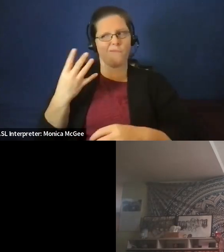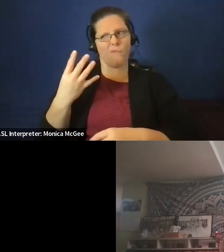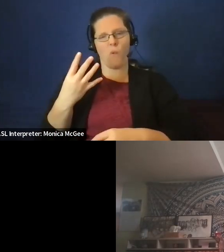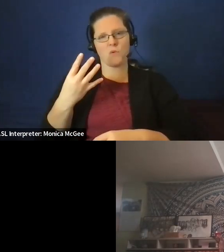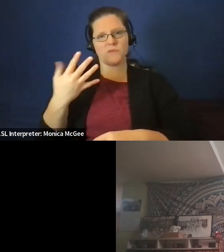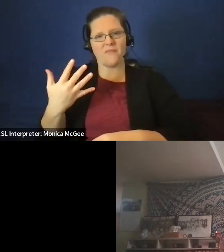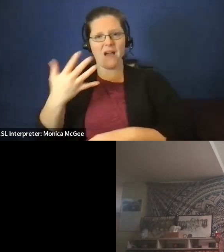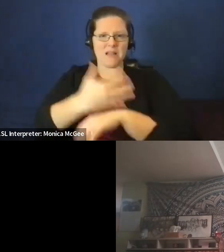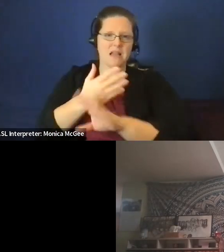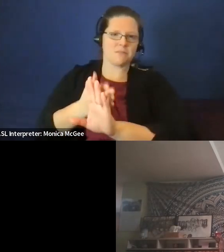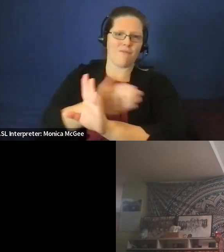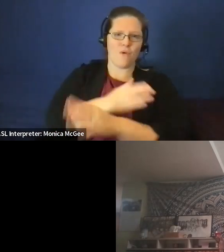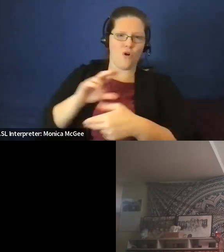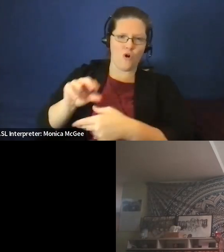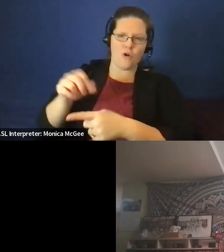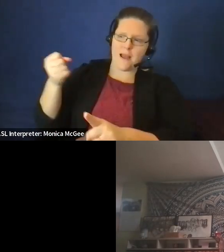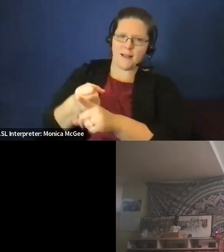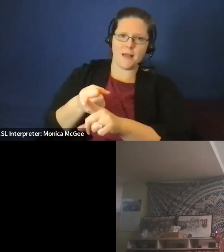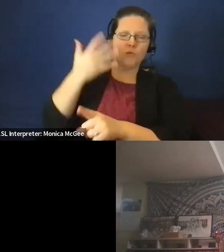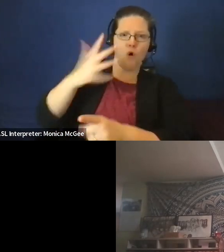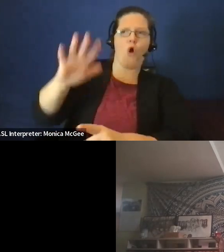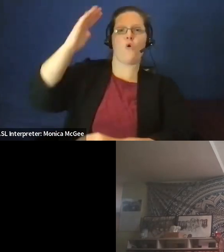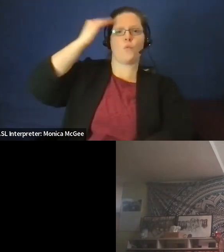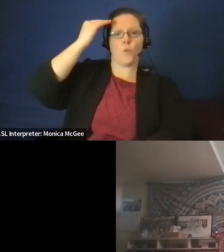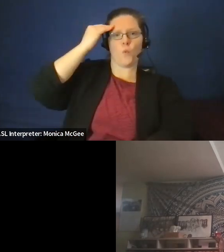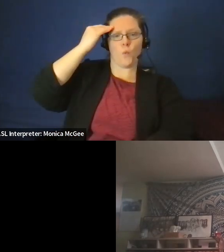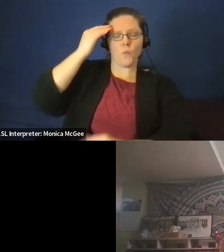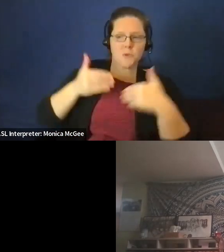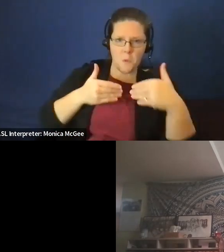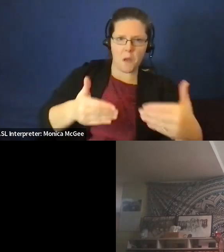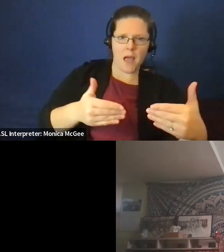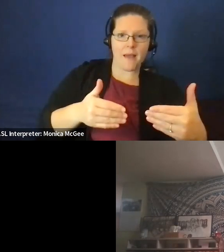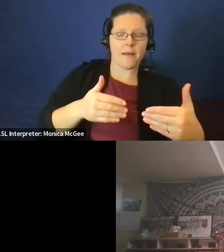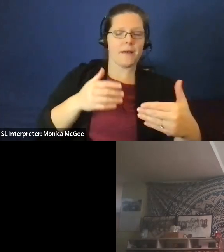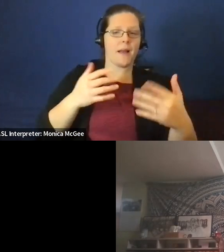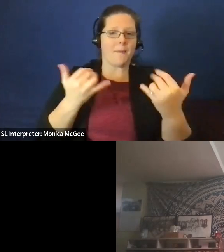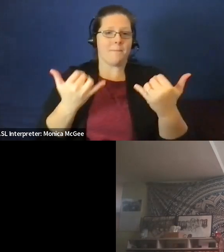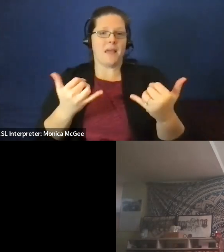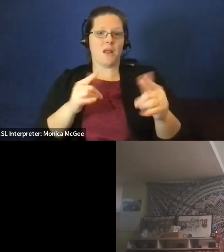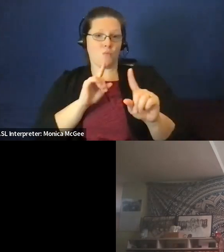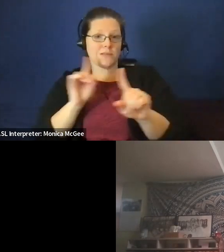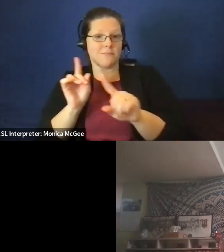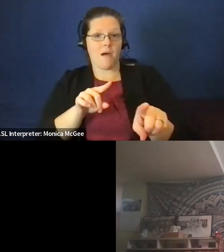living across Florida prepare? Did they do contacts to consumers ahead of time? You had about four or five days